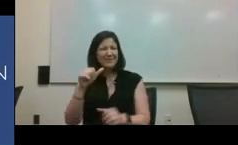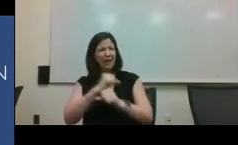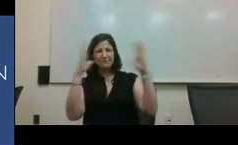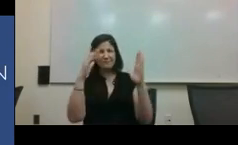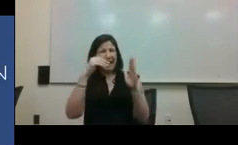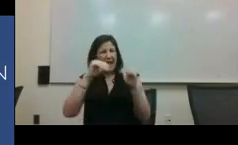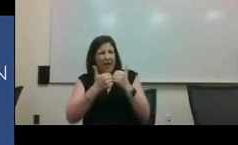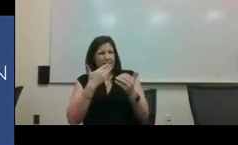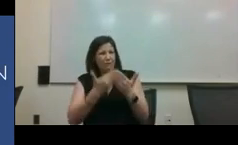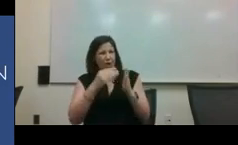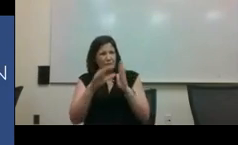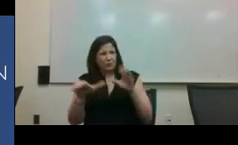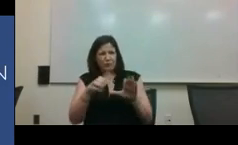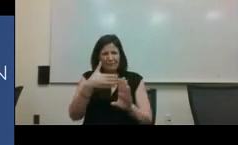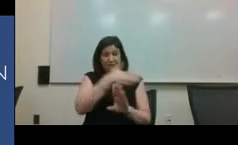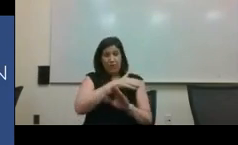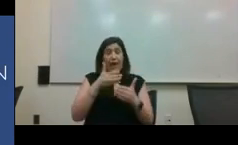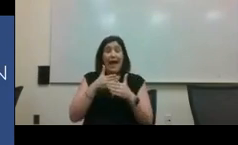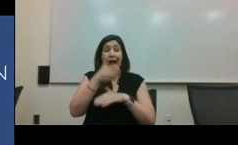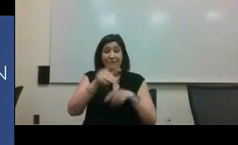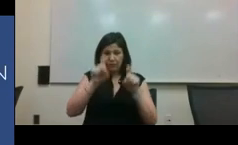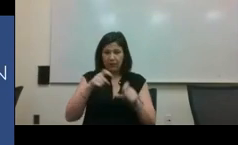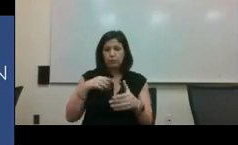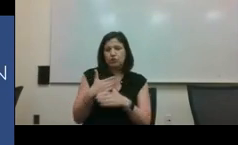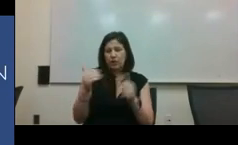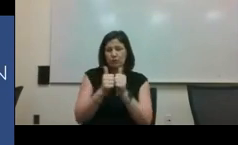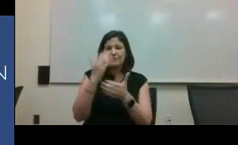the students were doing. After the pilot, we share this with some of the principles